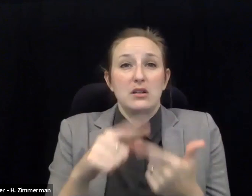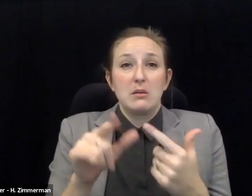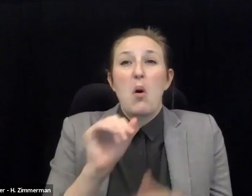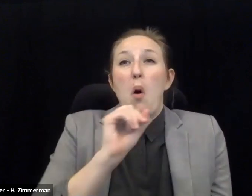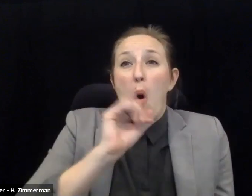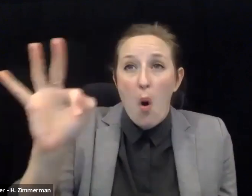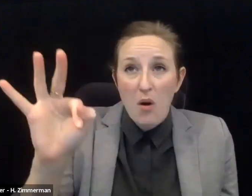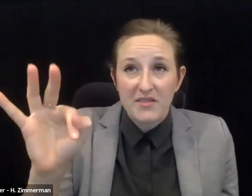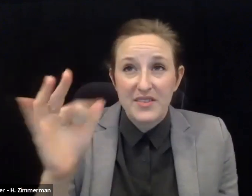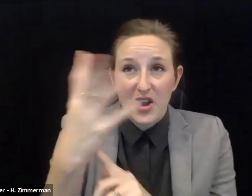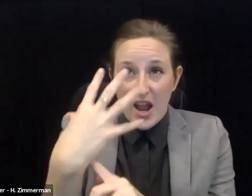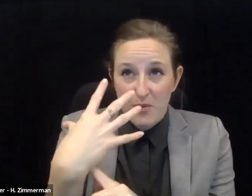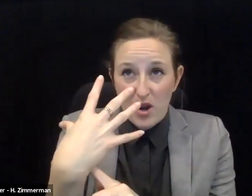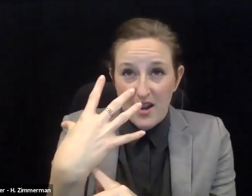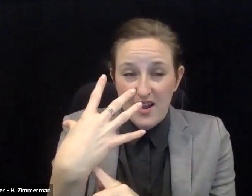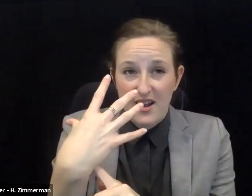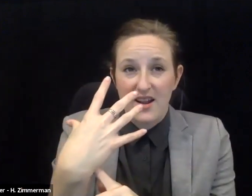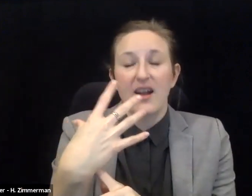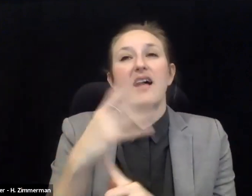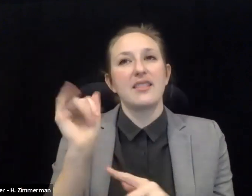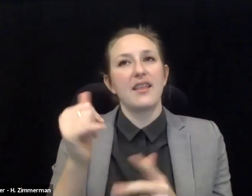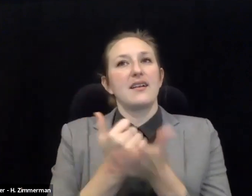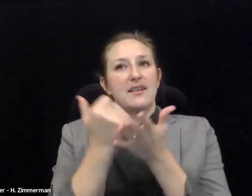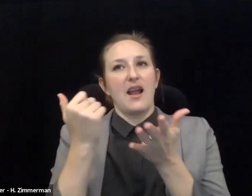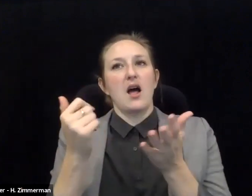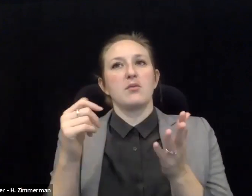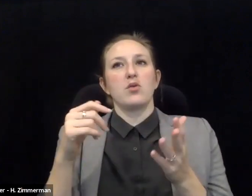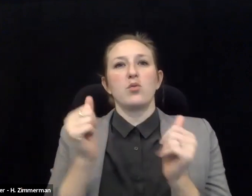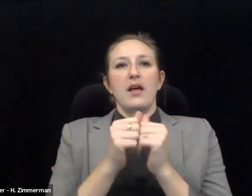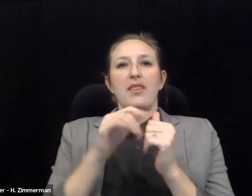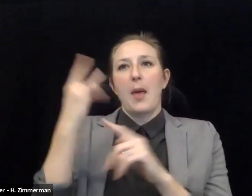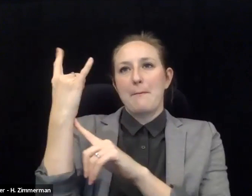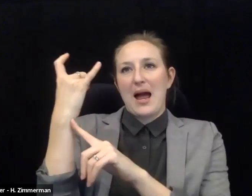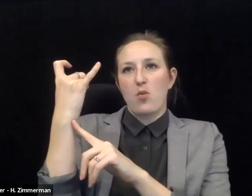camera, which often have to free up bandwidth